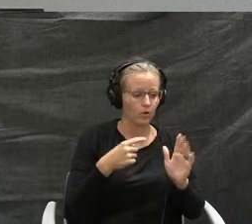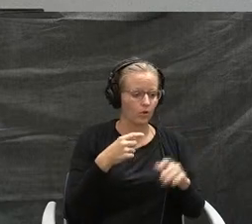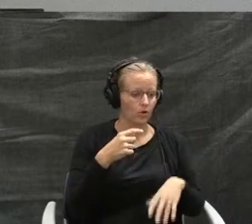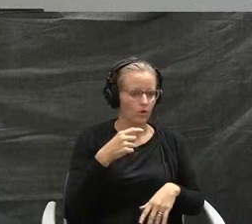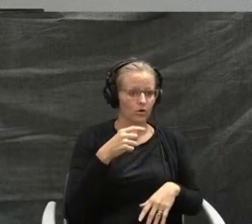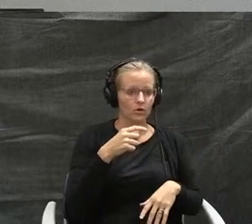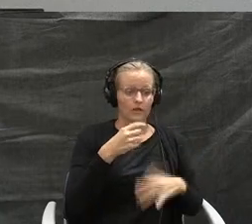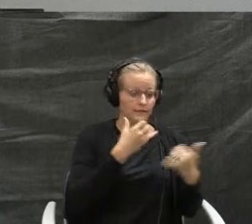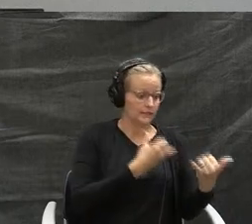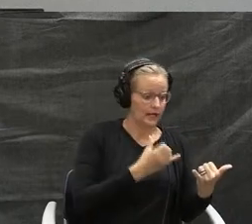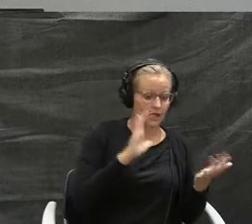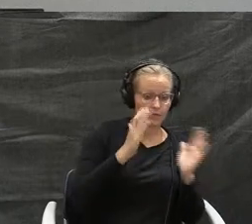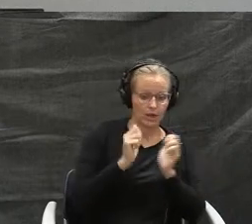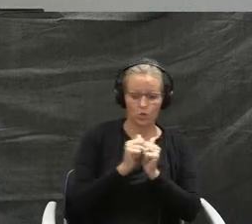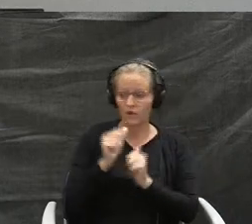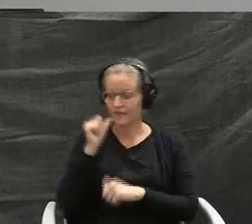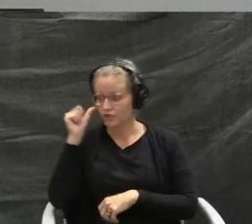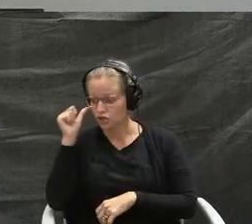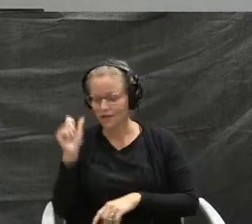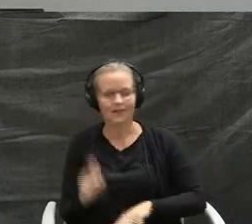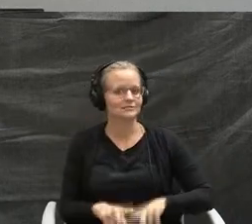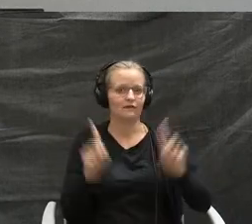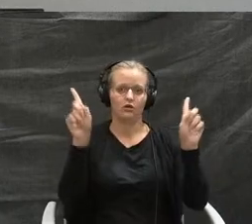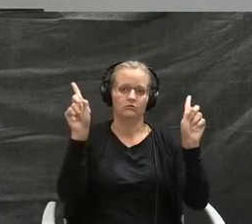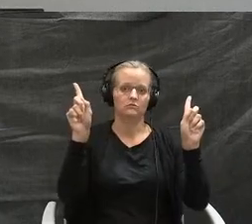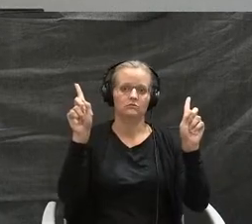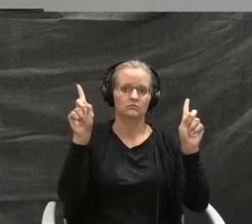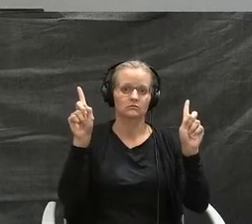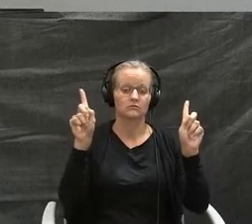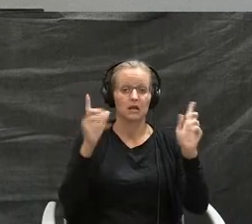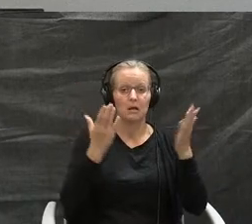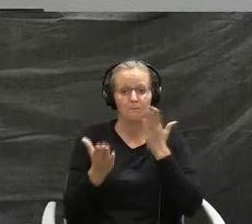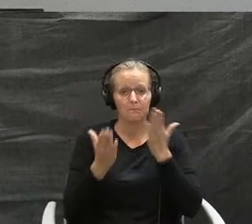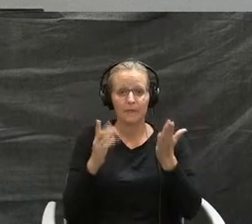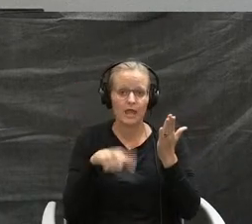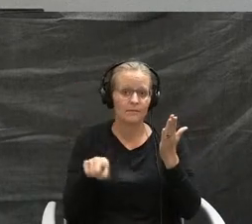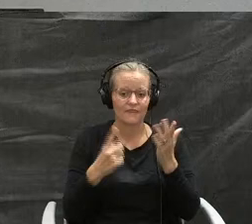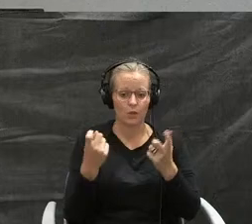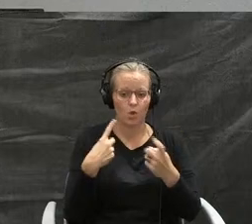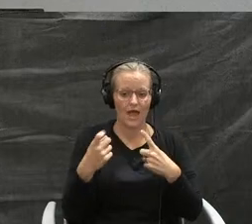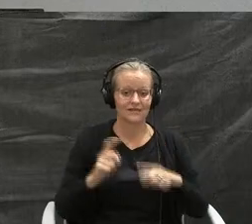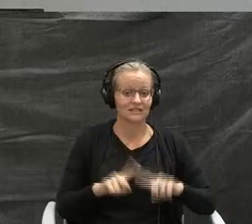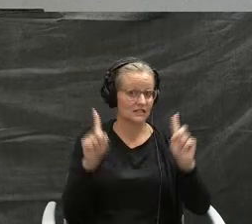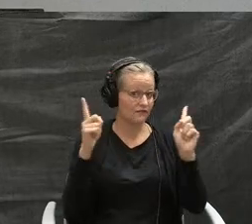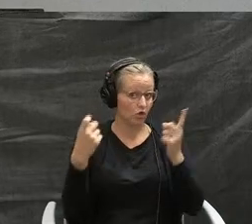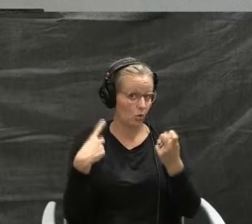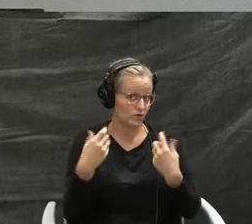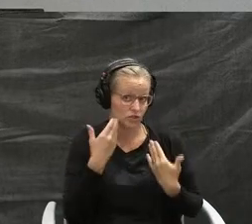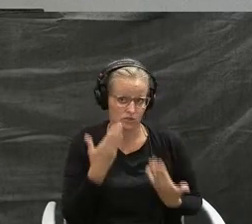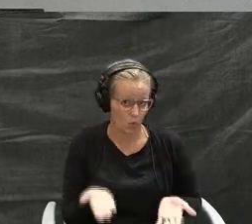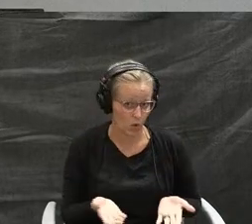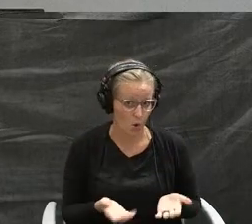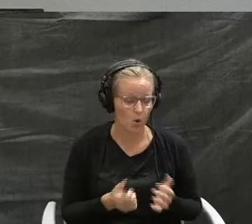recently were they exposed to a child or an adult. So those are a case by case matters.